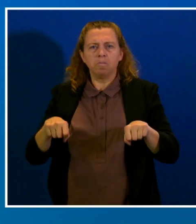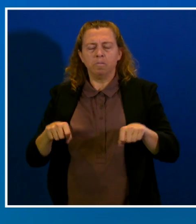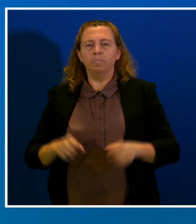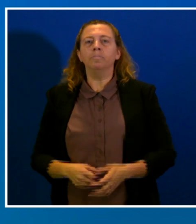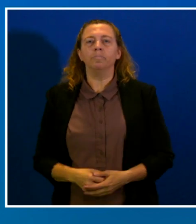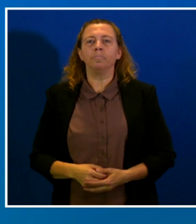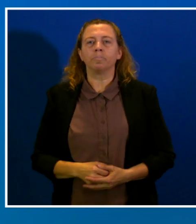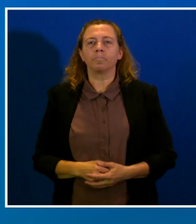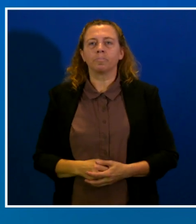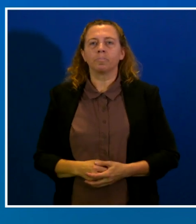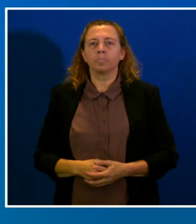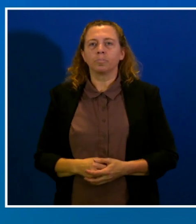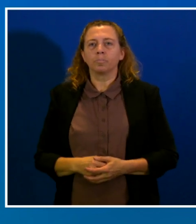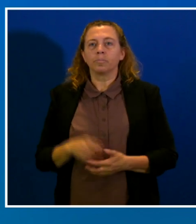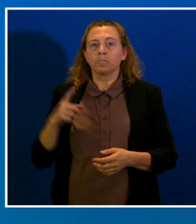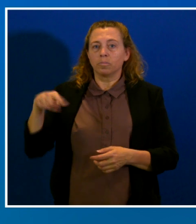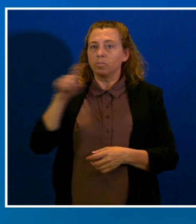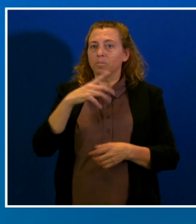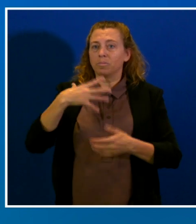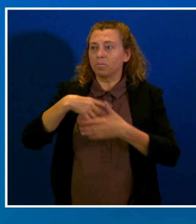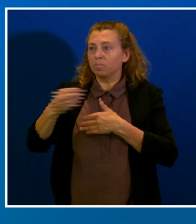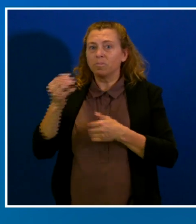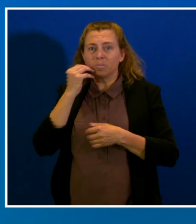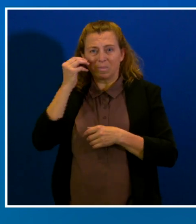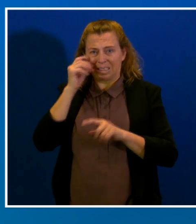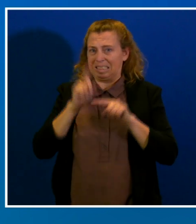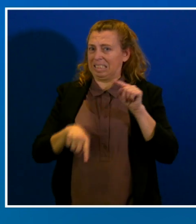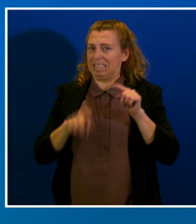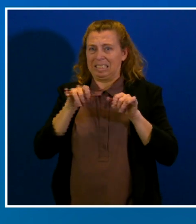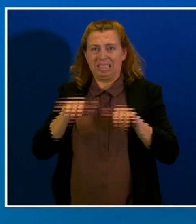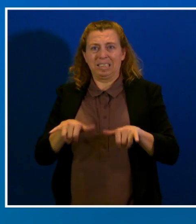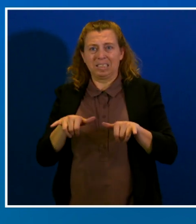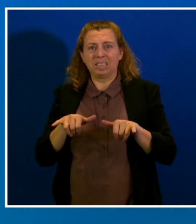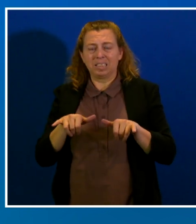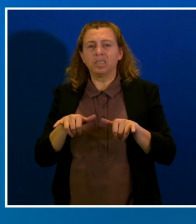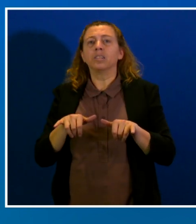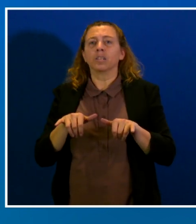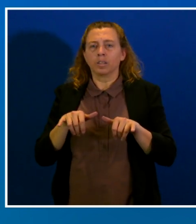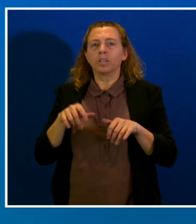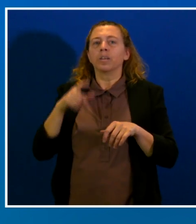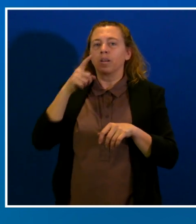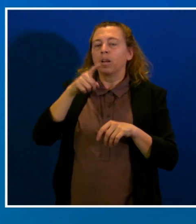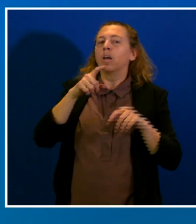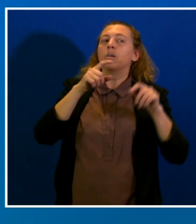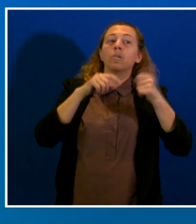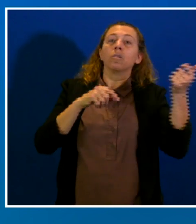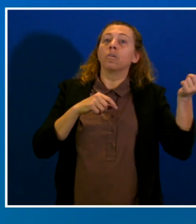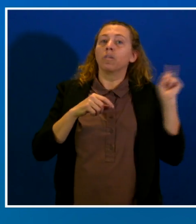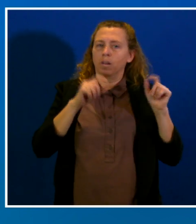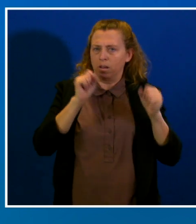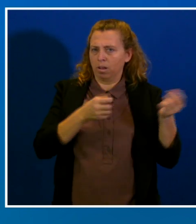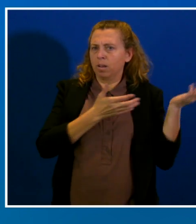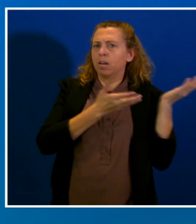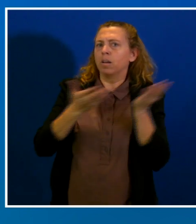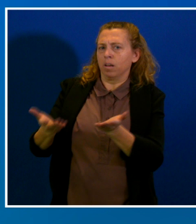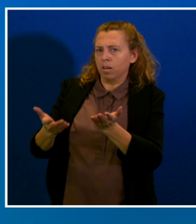appointment, please complete a secure online form on the state's Department of Health website.